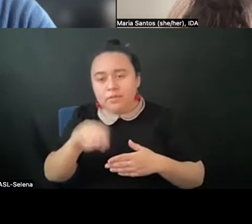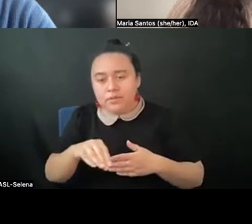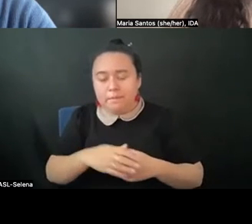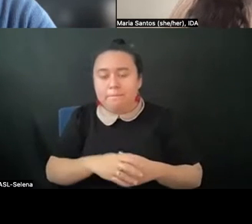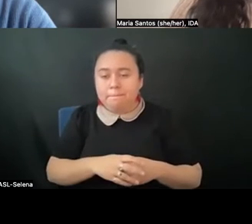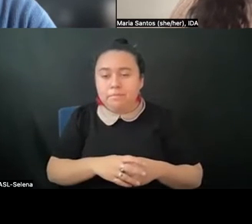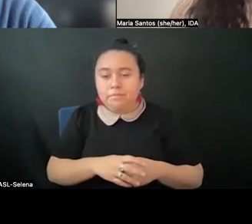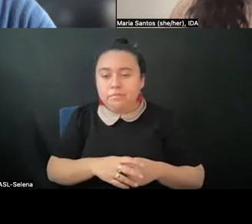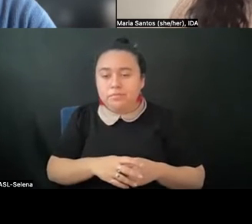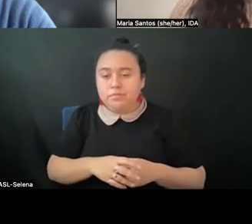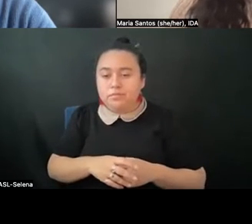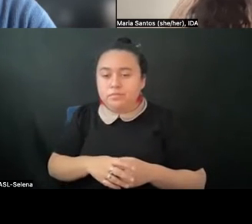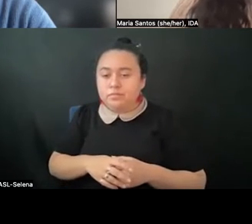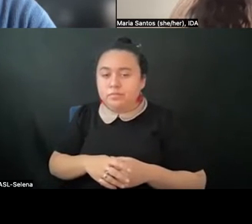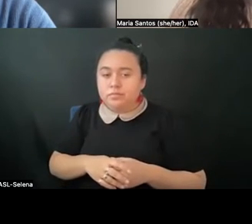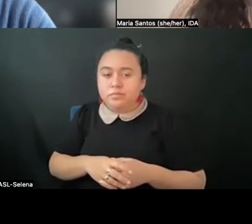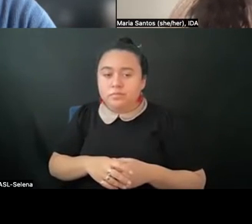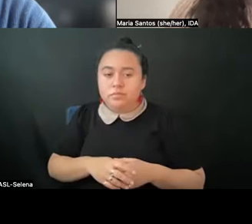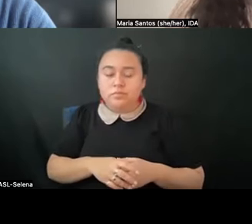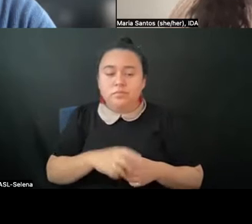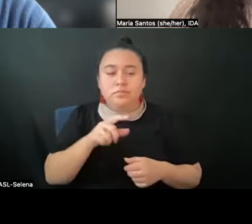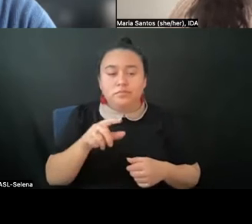And just for those who are still on the call who might not know.